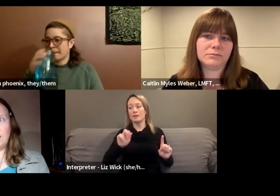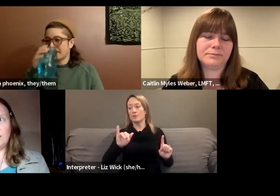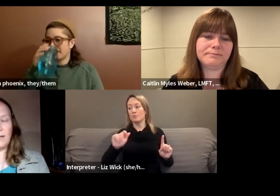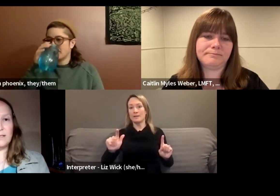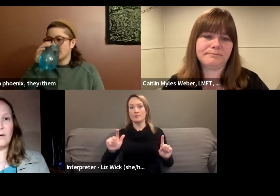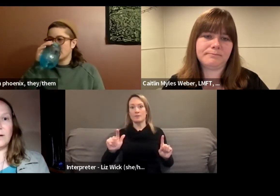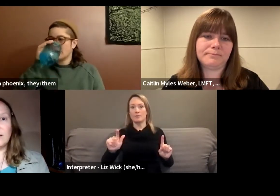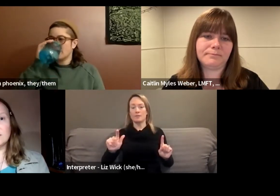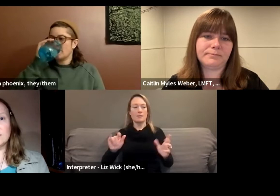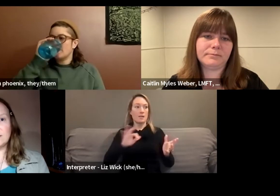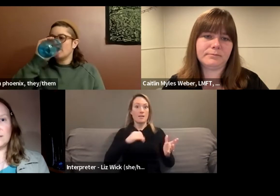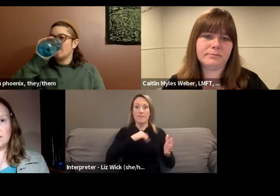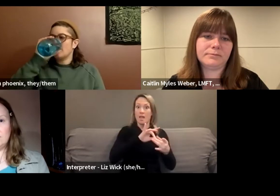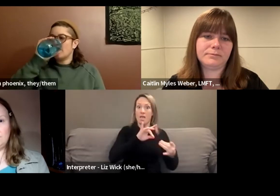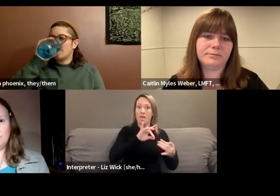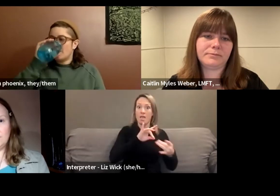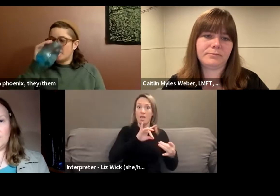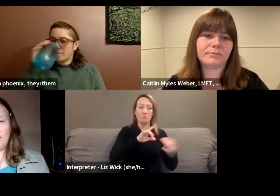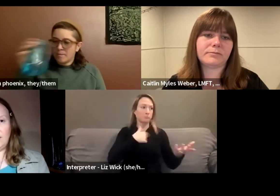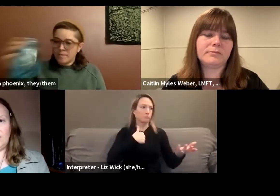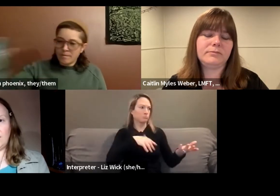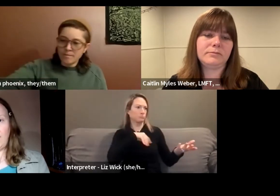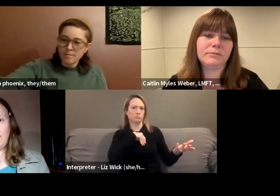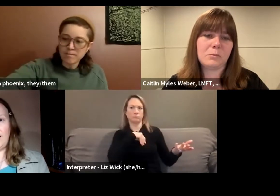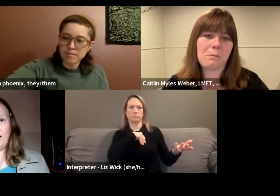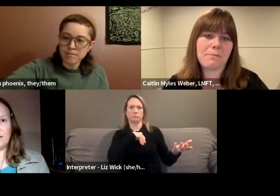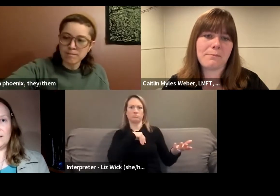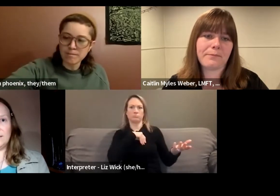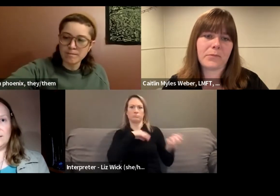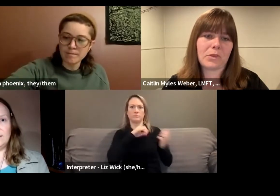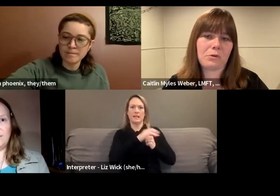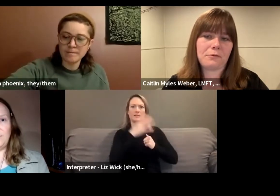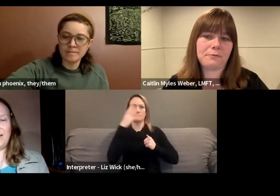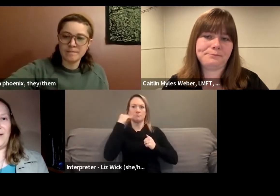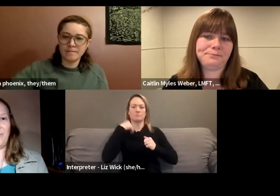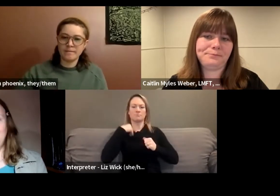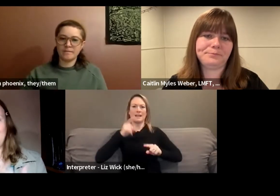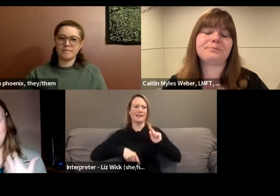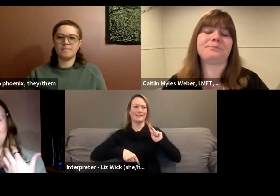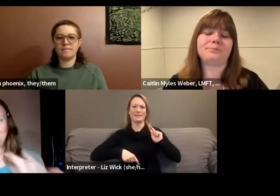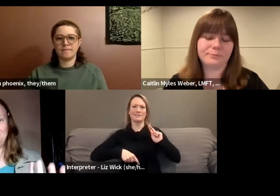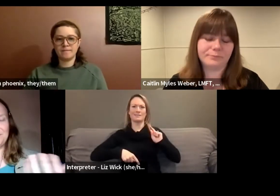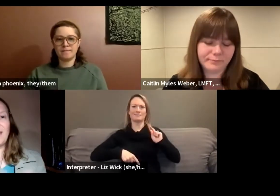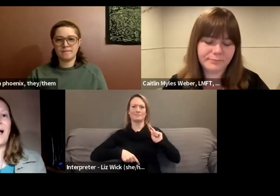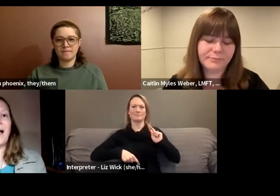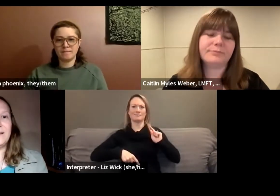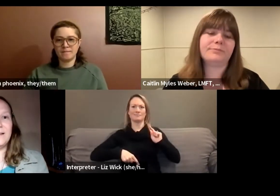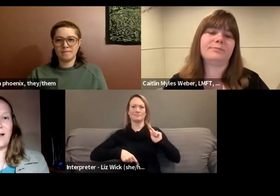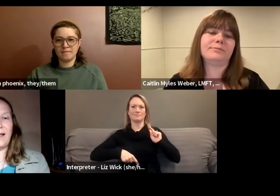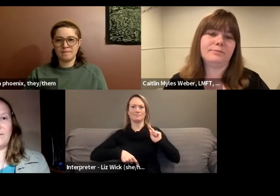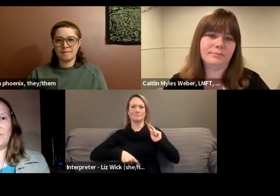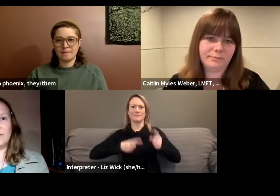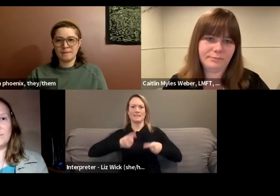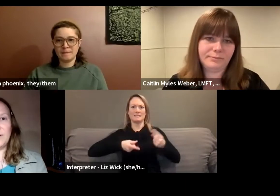then that's how it is. I can't debate that one because I have no experience